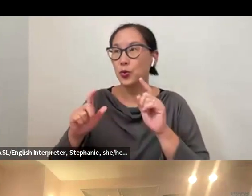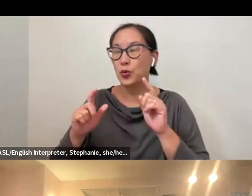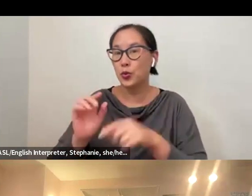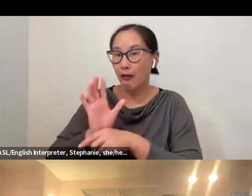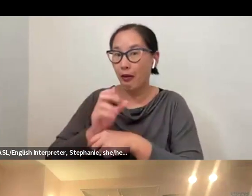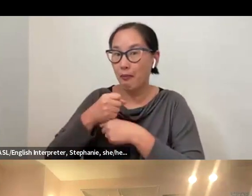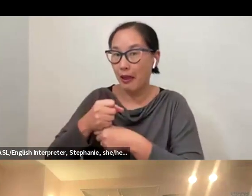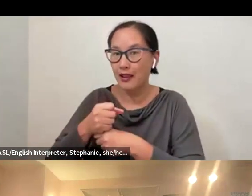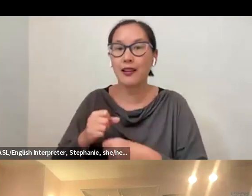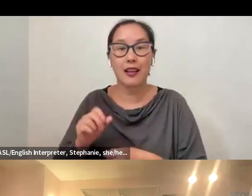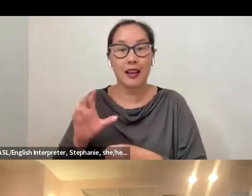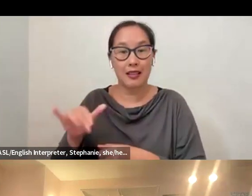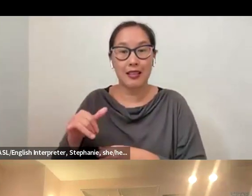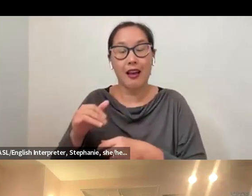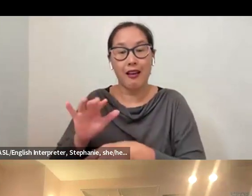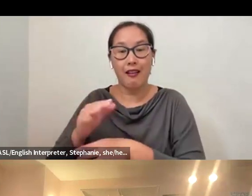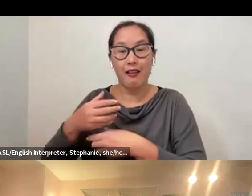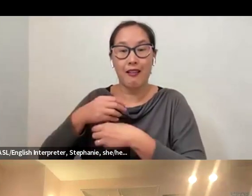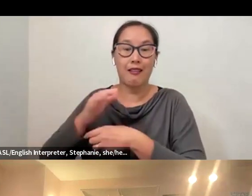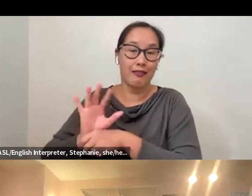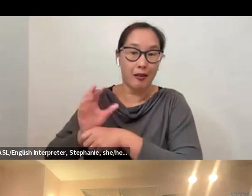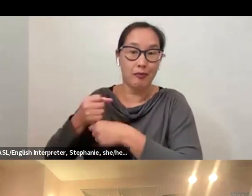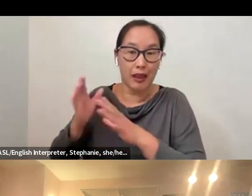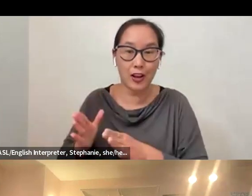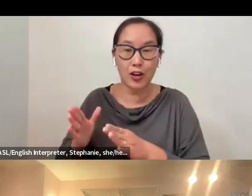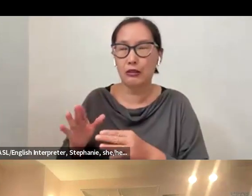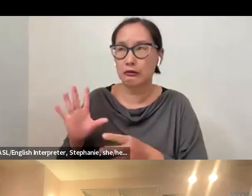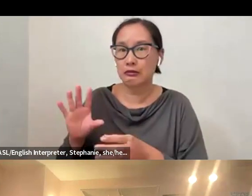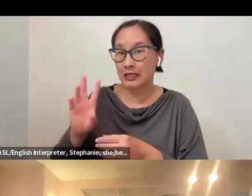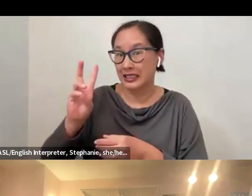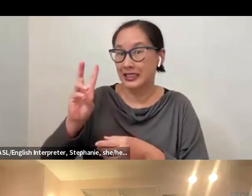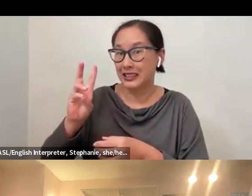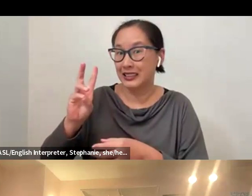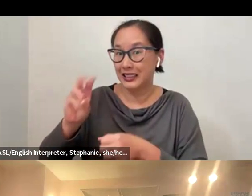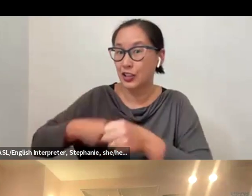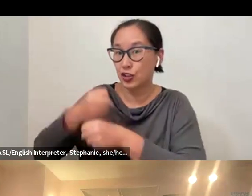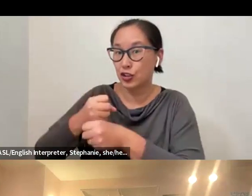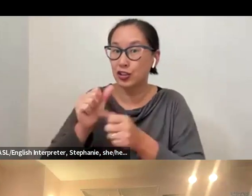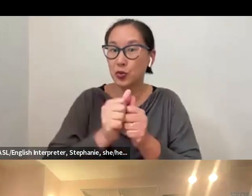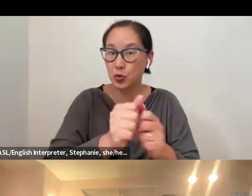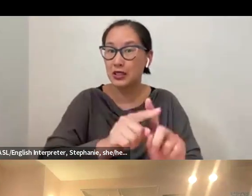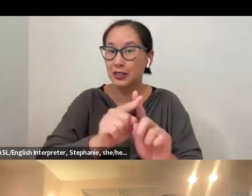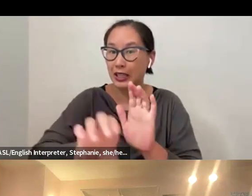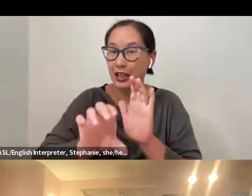six years, I believe, with the characters and had a very close relationship with the characters.